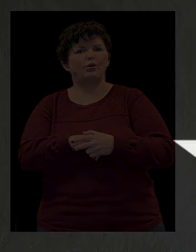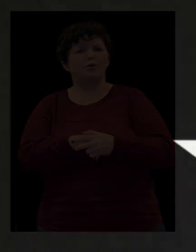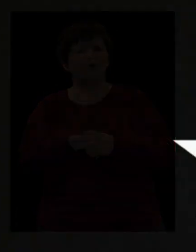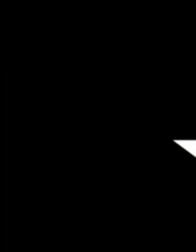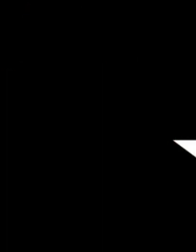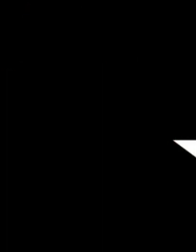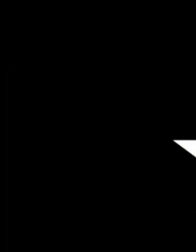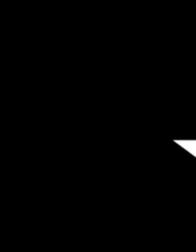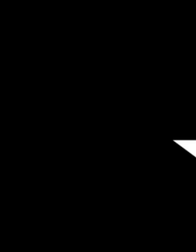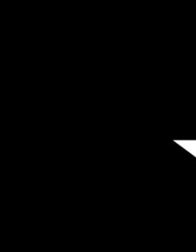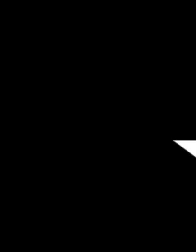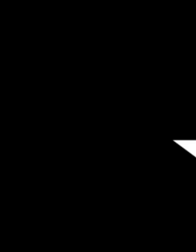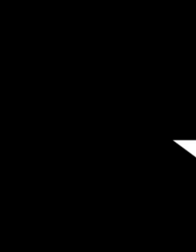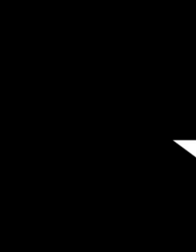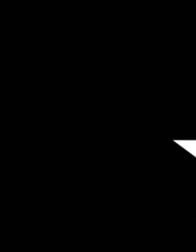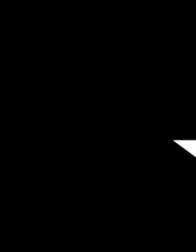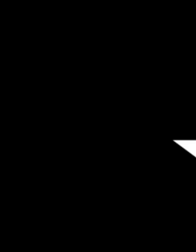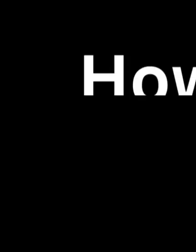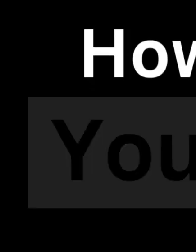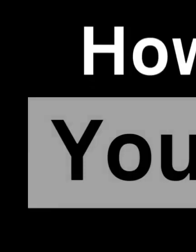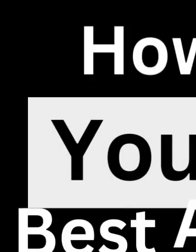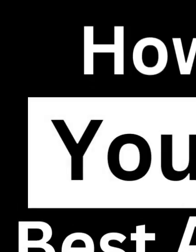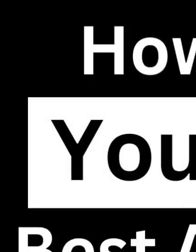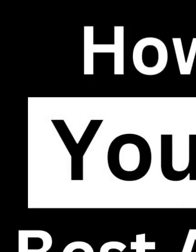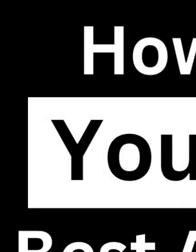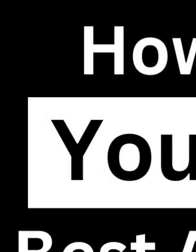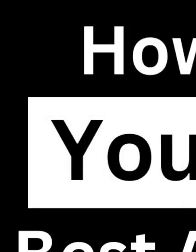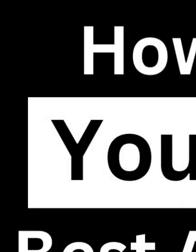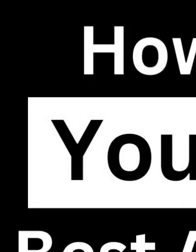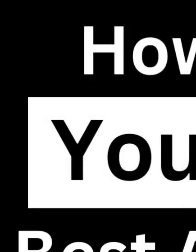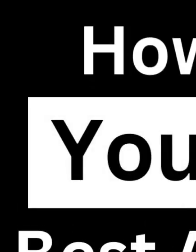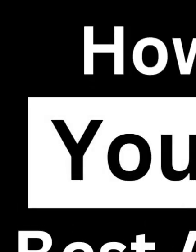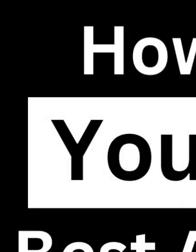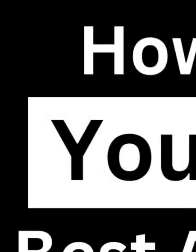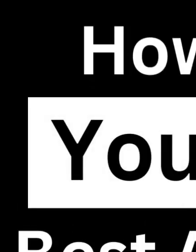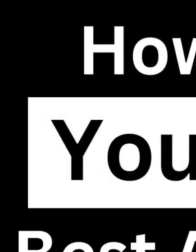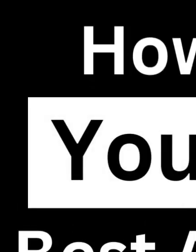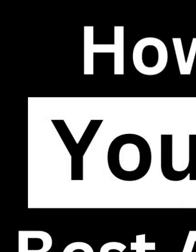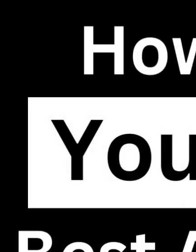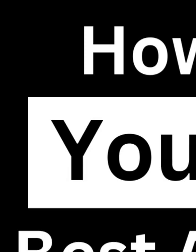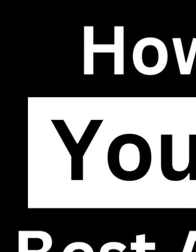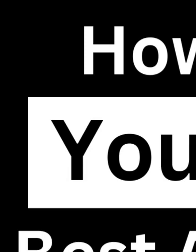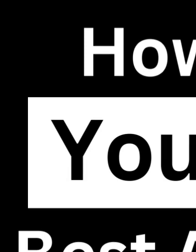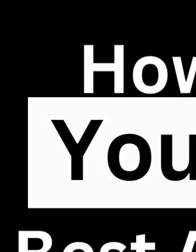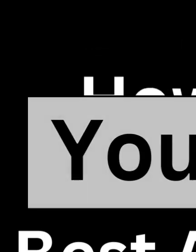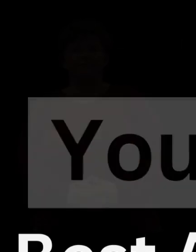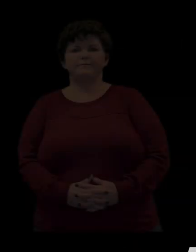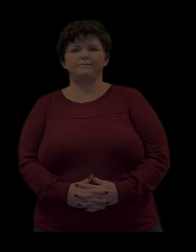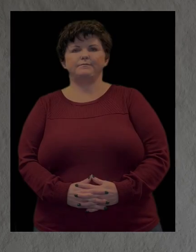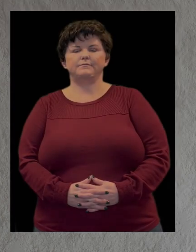[Presenter] Disability Rights Texas presents How To Be Your Own Best Advocate with DRTx intern Larissa Minner.